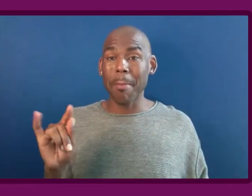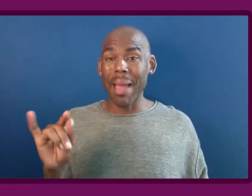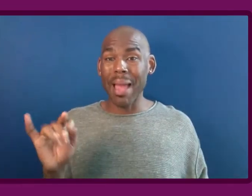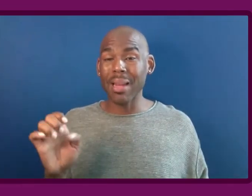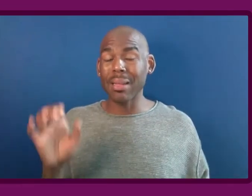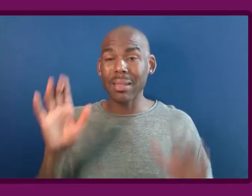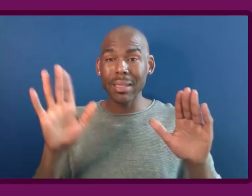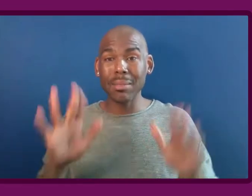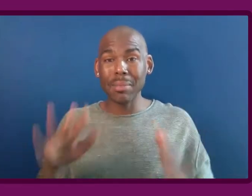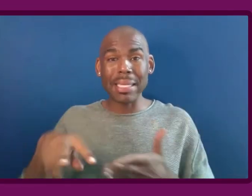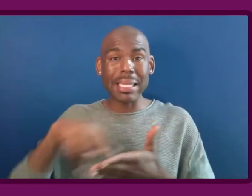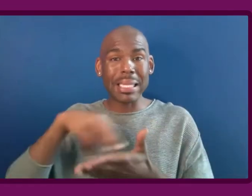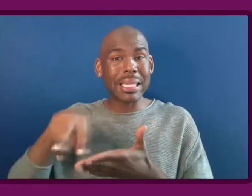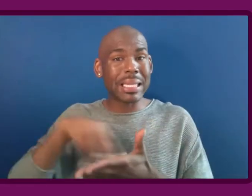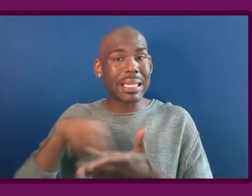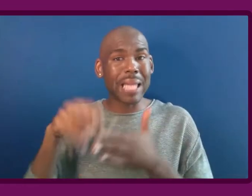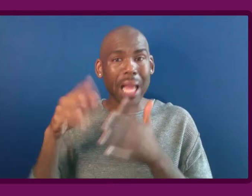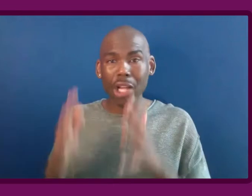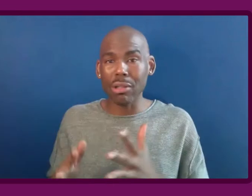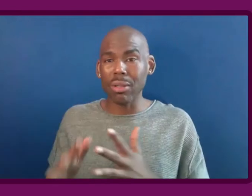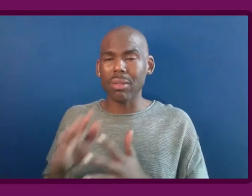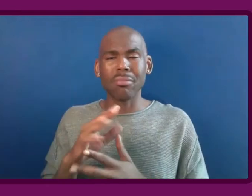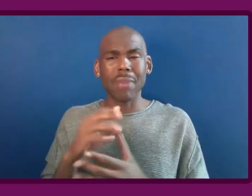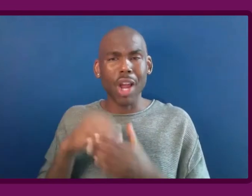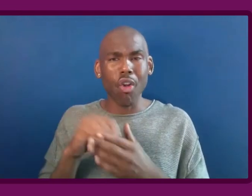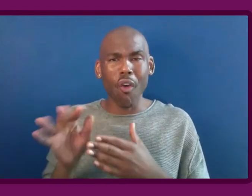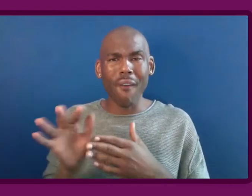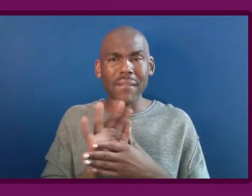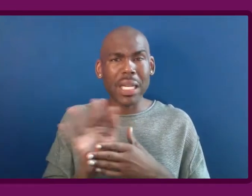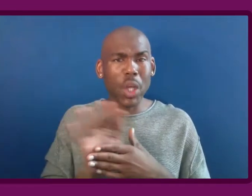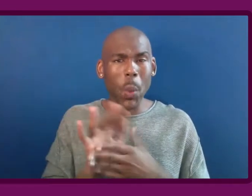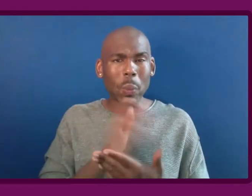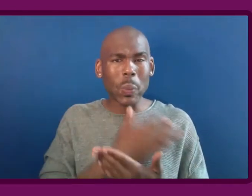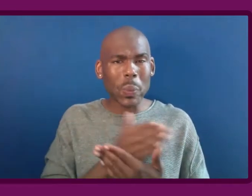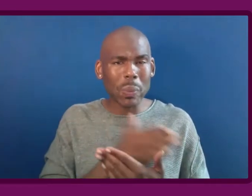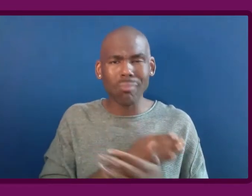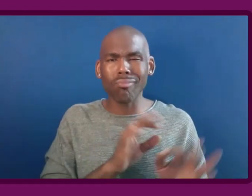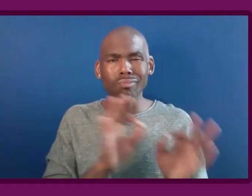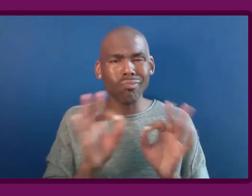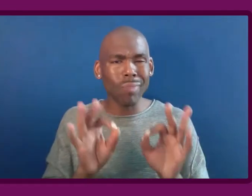she's an amazing dancer, and she was in her videos and everything. But the portrayal of the person,